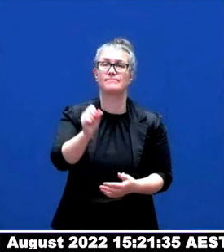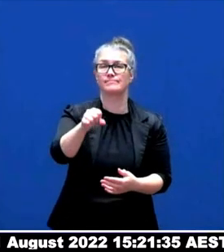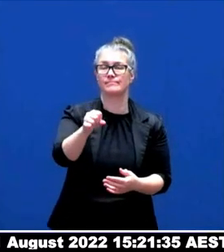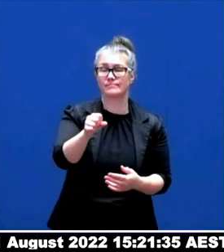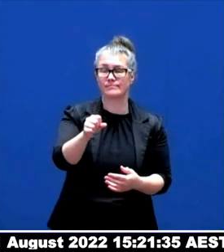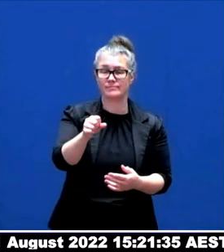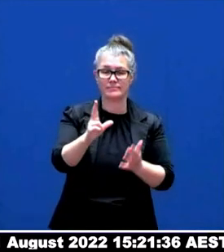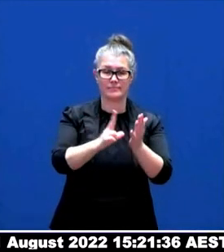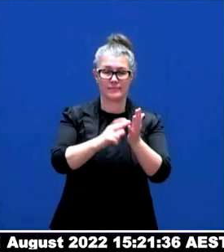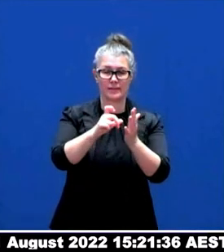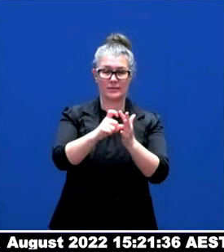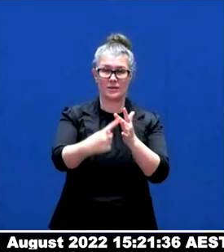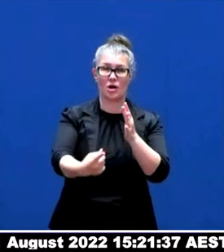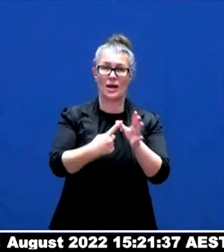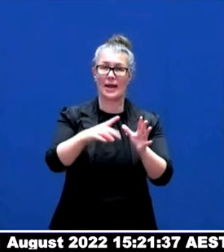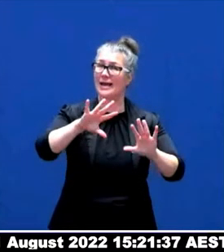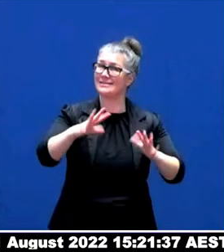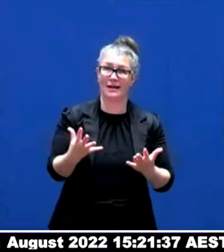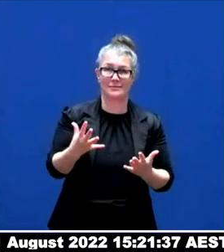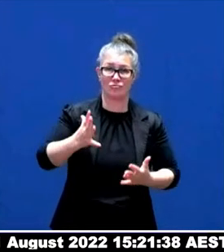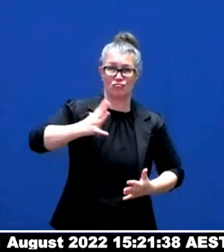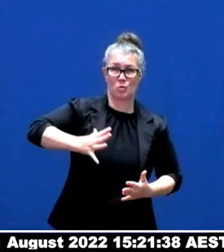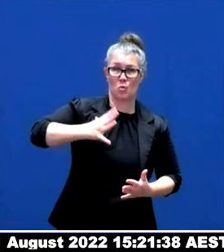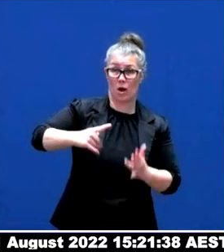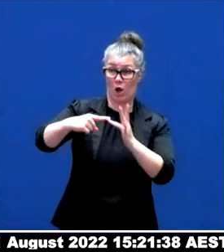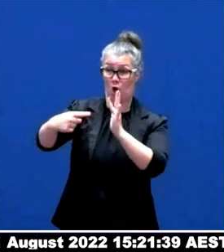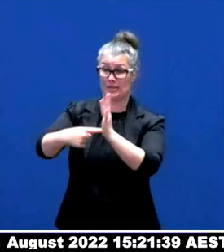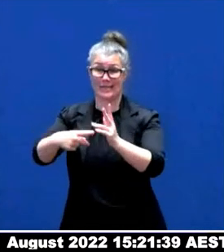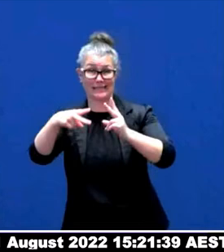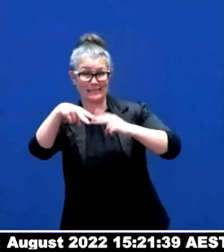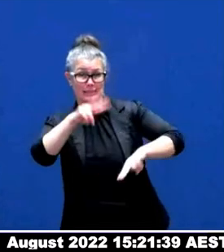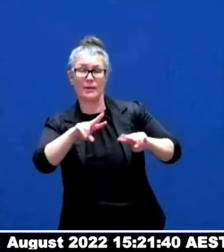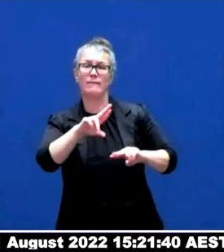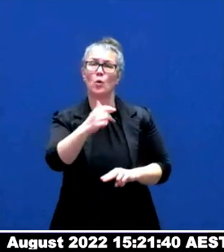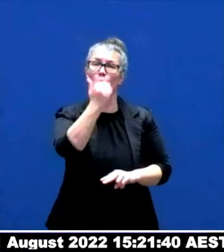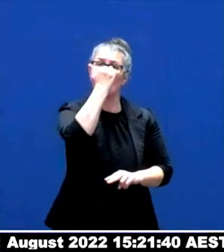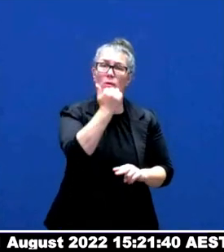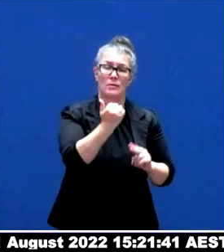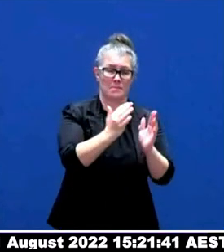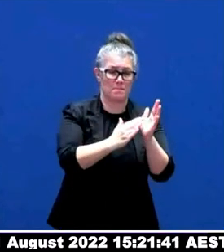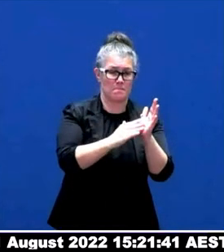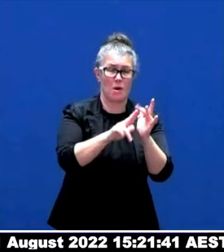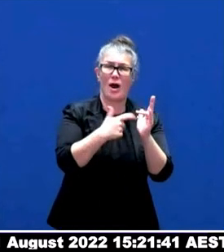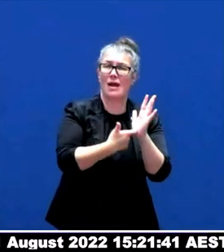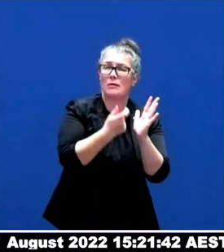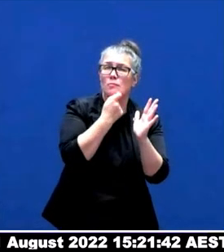The NDIA doesn't require an OT assessment for minor home mods and adjustments like hand